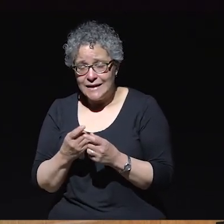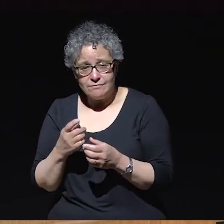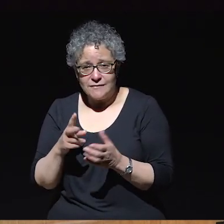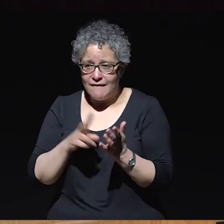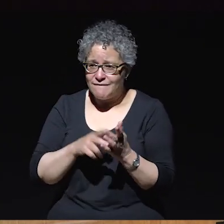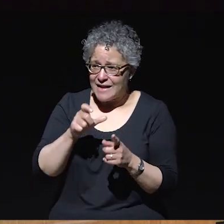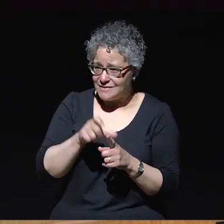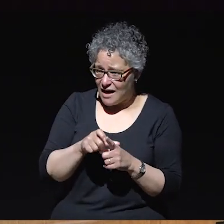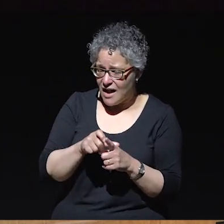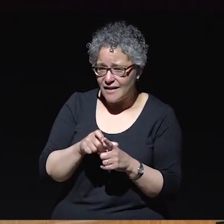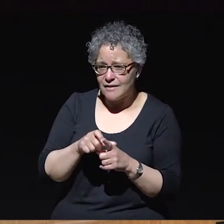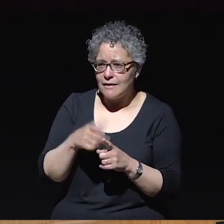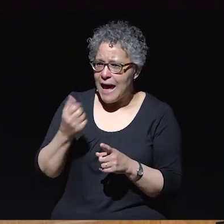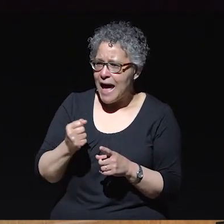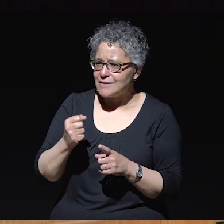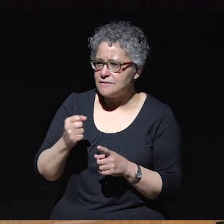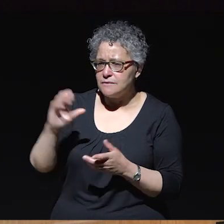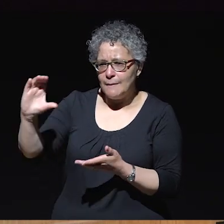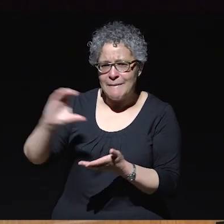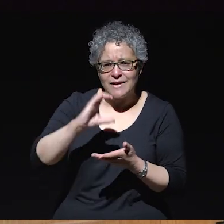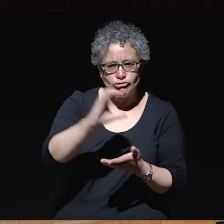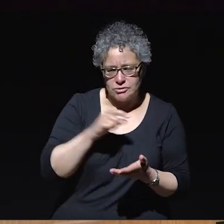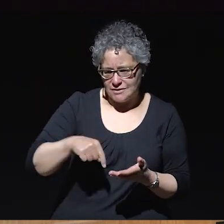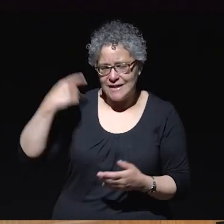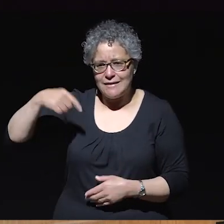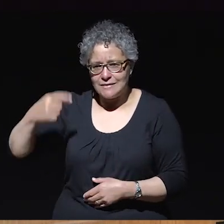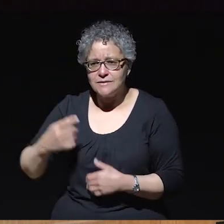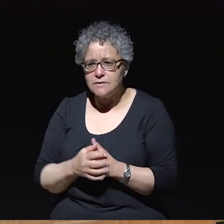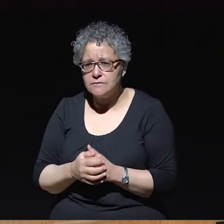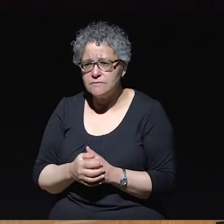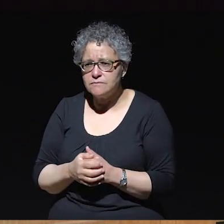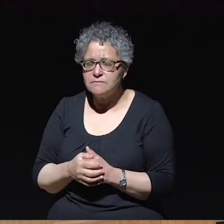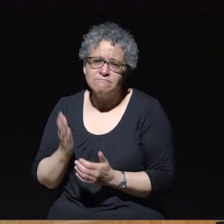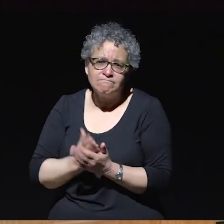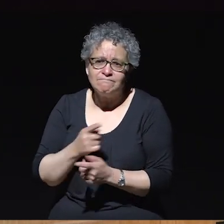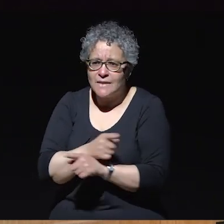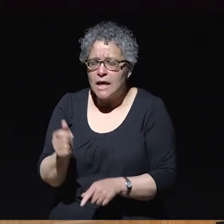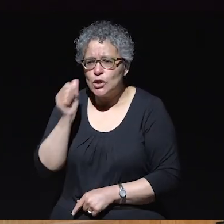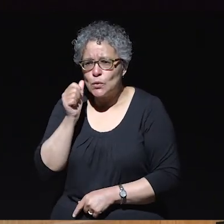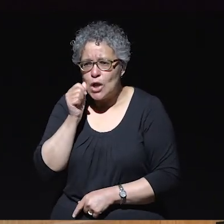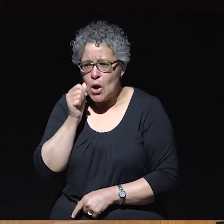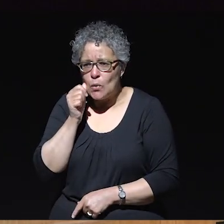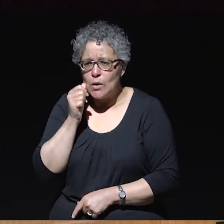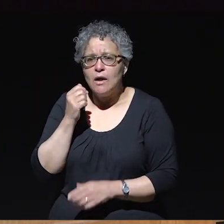the kind of patrons there are within London. I'm sure you all know that alongside William Hogarth and many others,